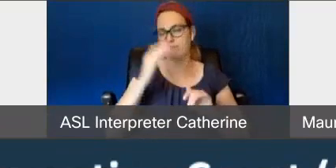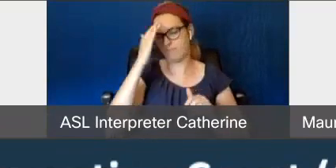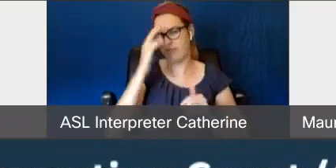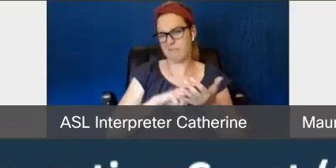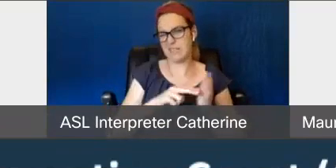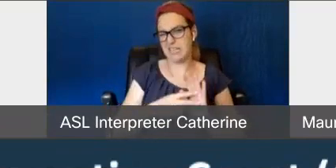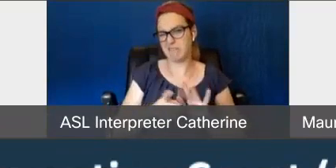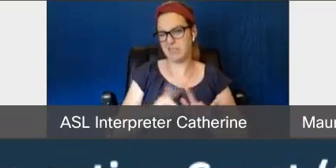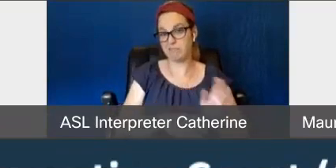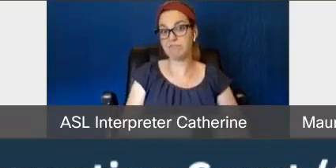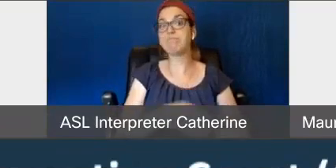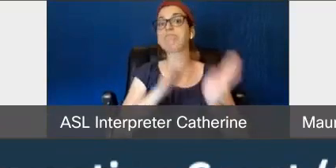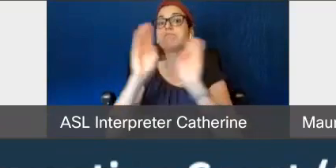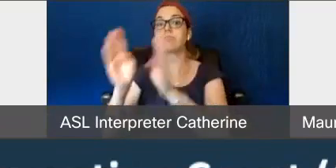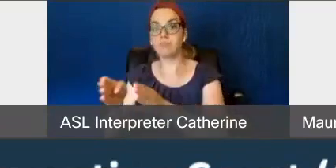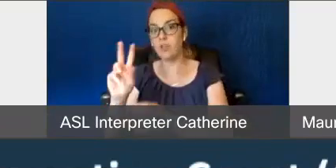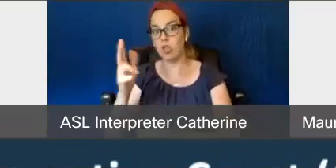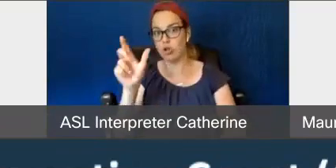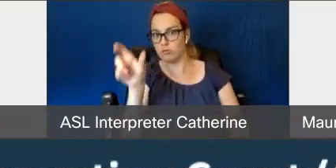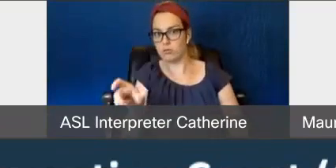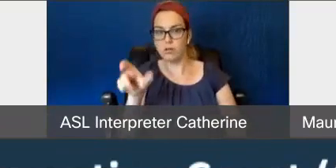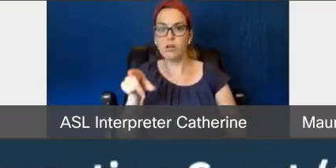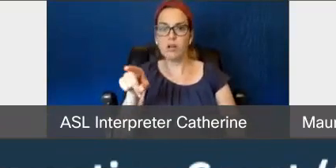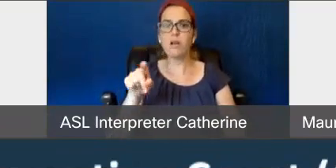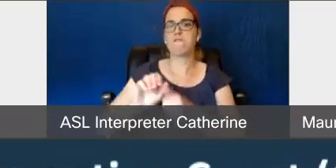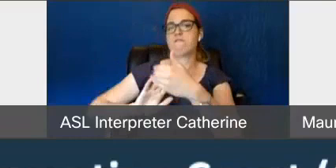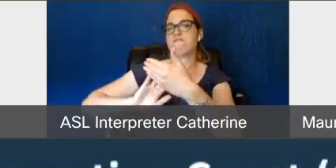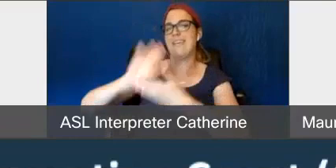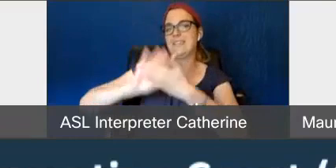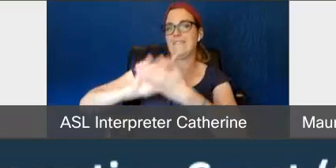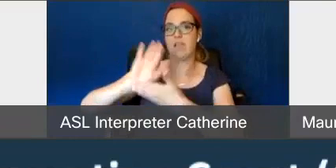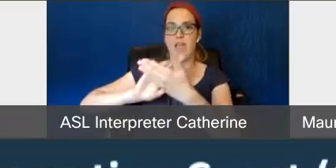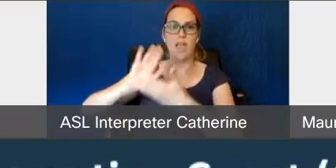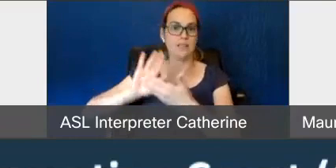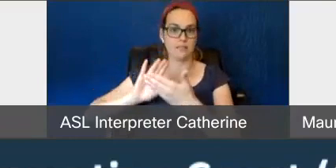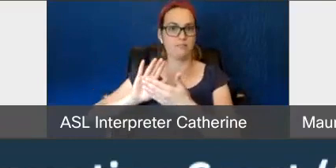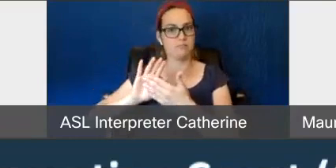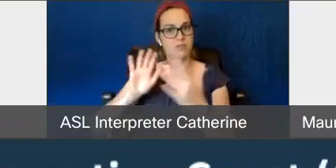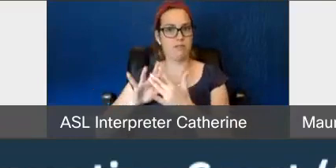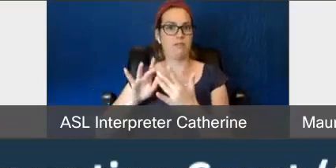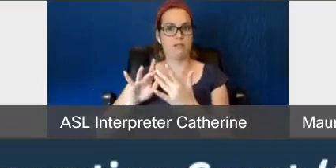We engage in face-to-face contact and I think I'm glad I have this still here and I'm glad I'm with Judge Hennigan